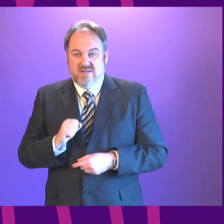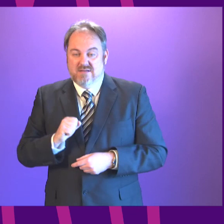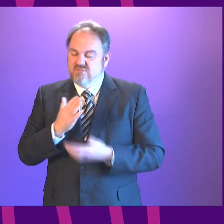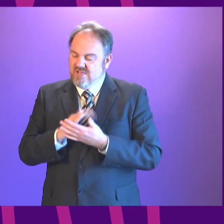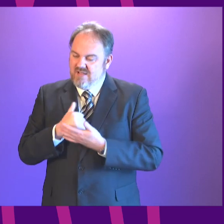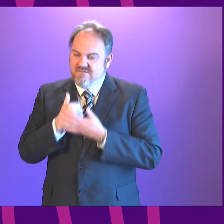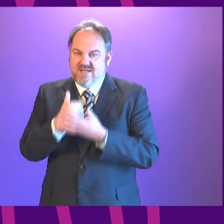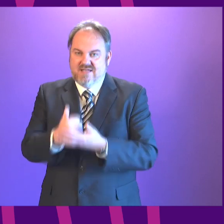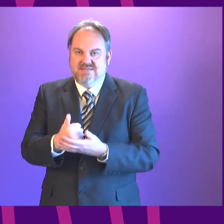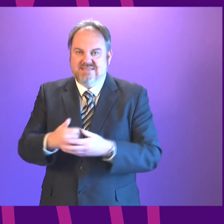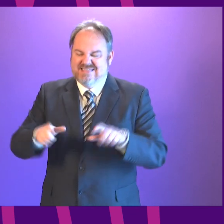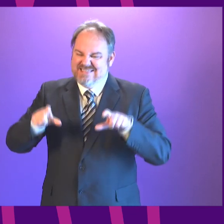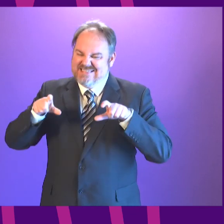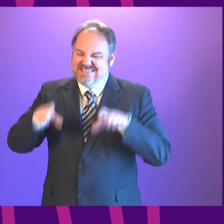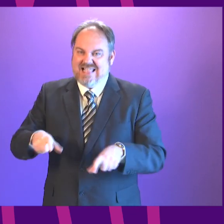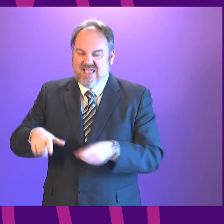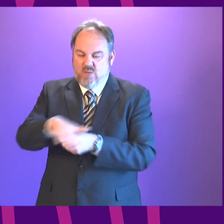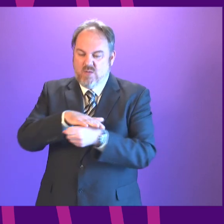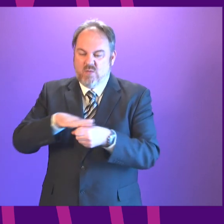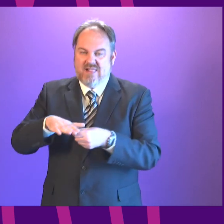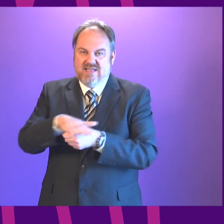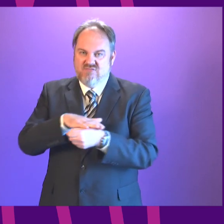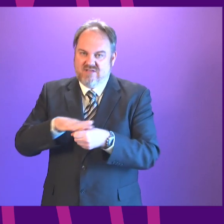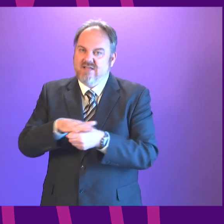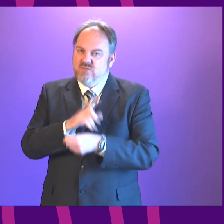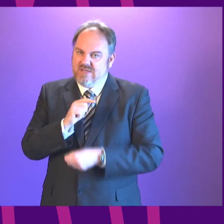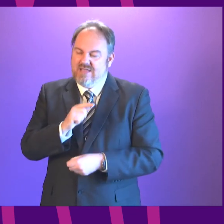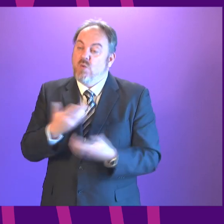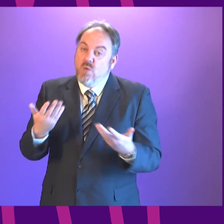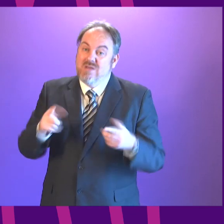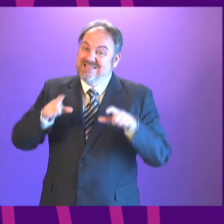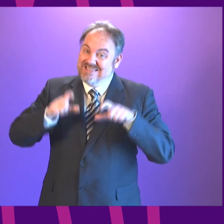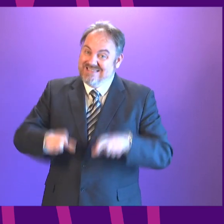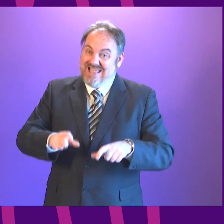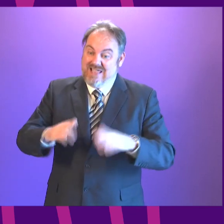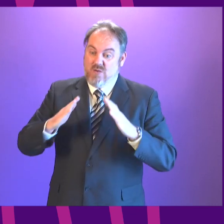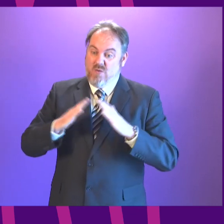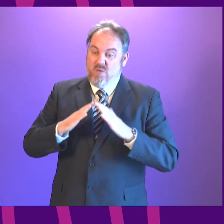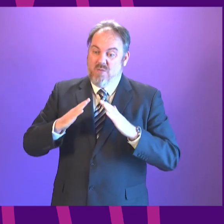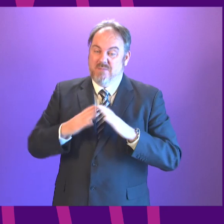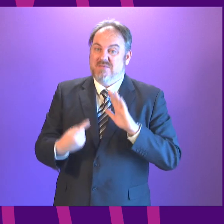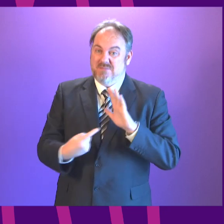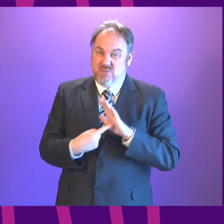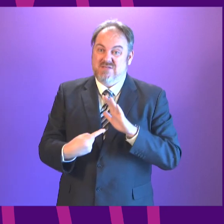advice is to stay as local as possible and at home as much as possible. We will be considering